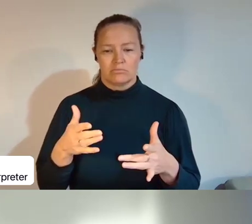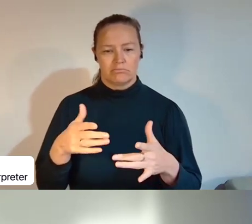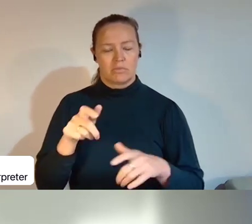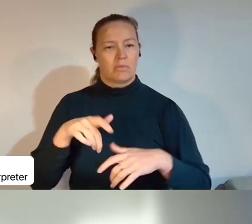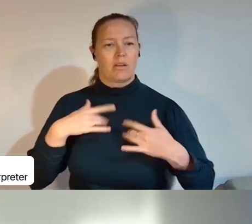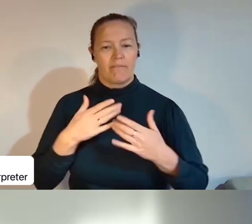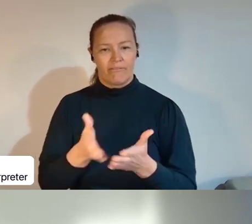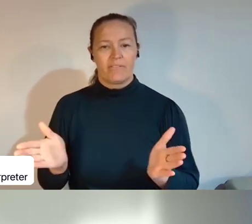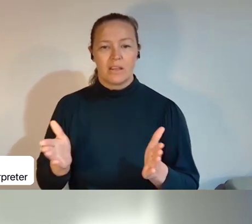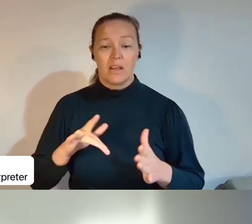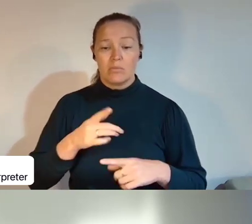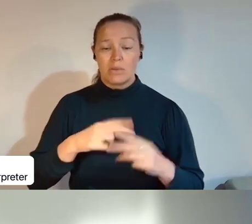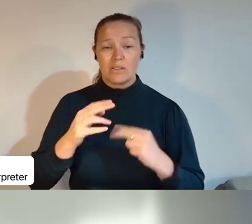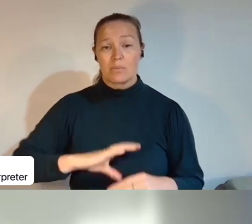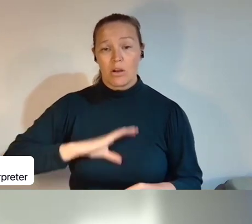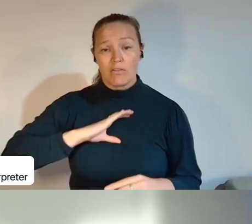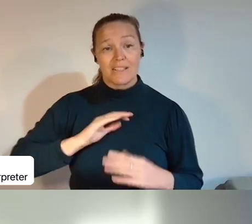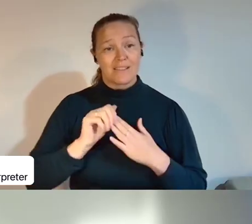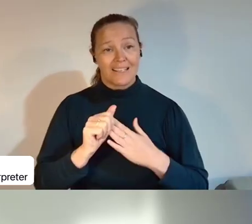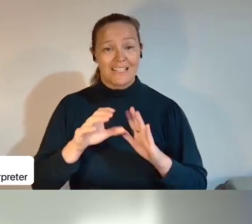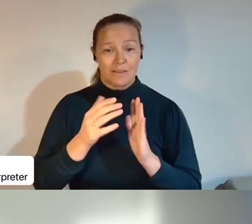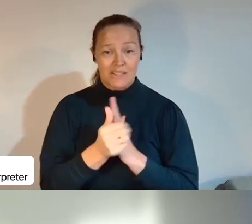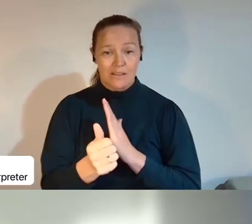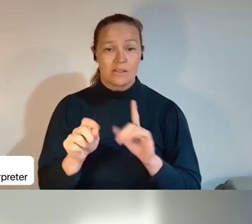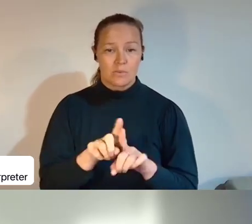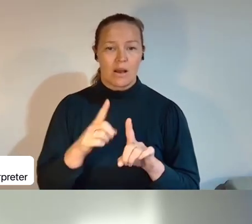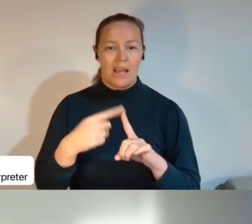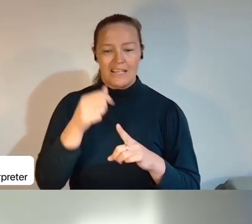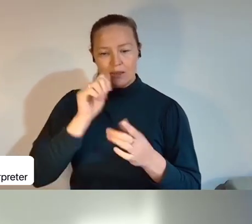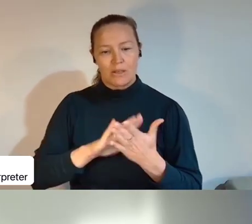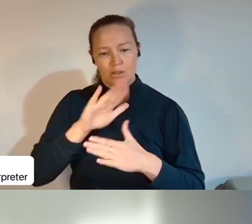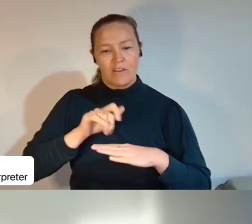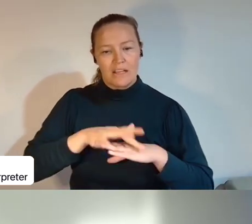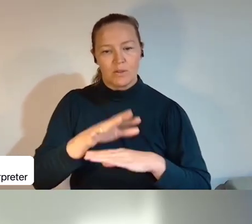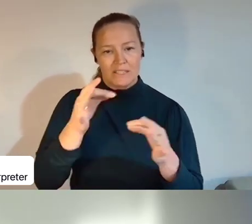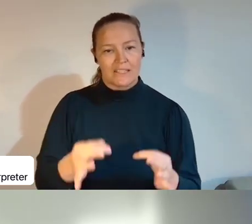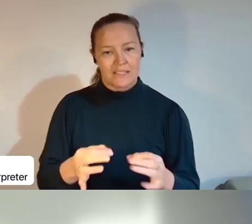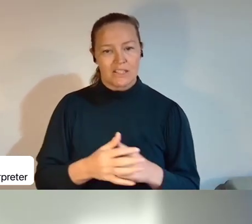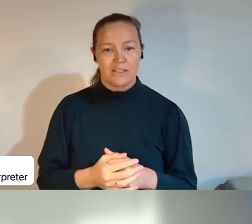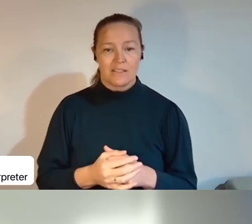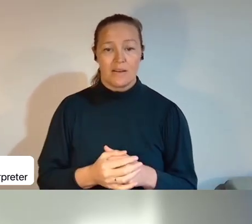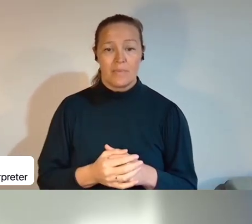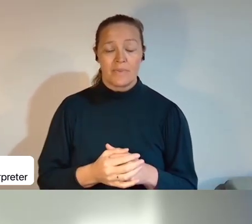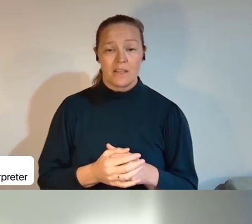skills and the experience of influencing decisions. Beyond self advocacy is being involved